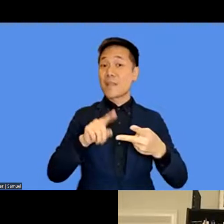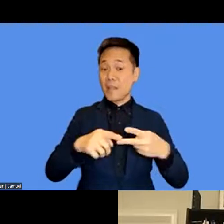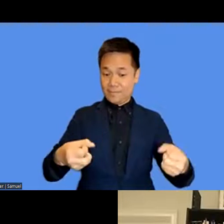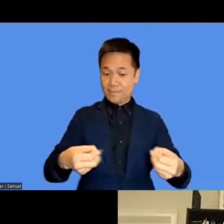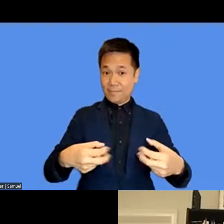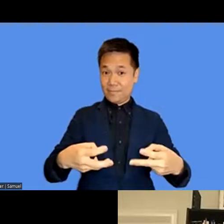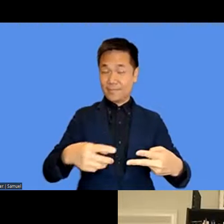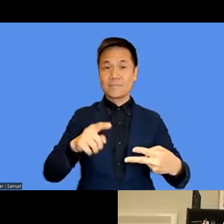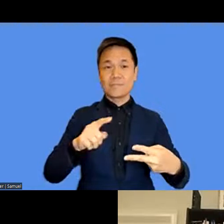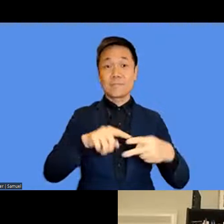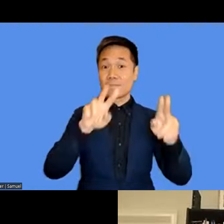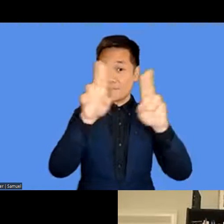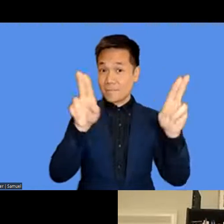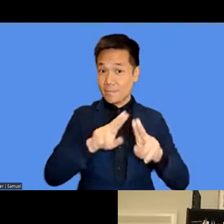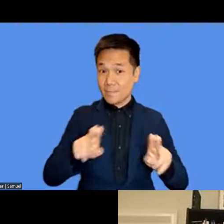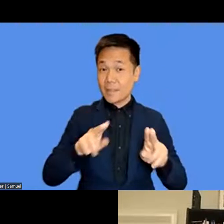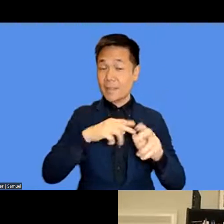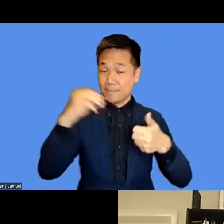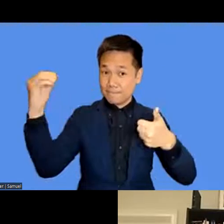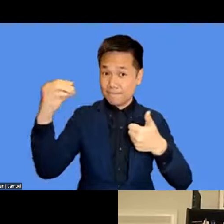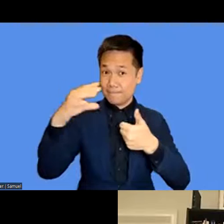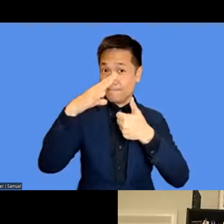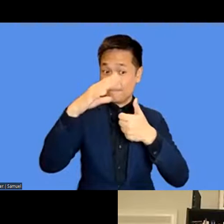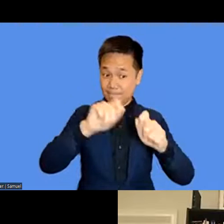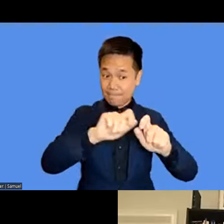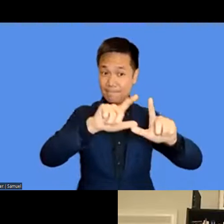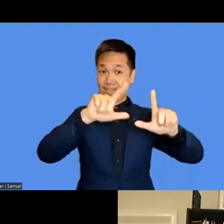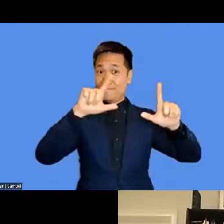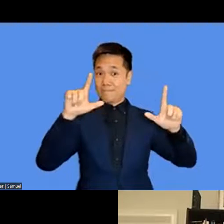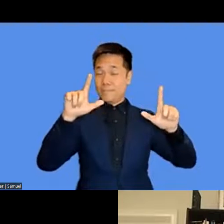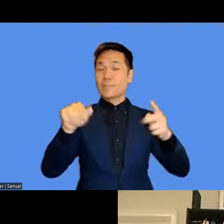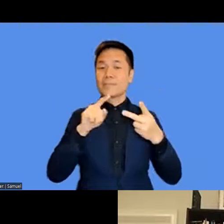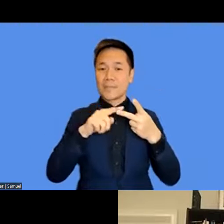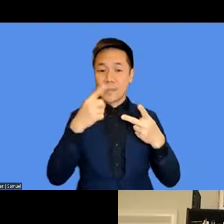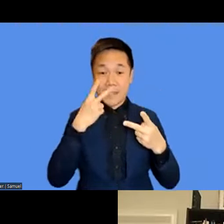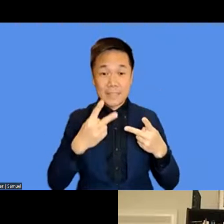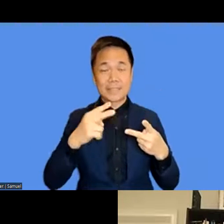sign interpreter spotlighted and the captioning is available by clicking on the closed captioning